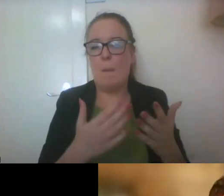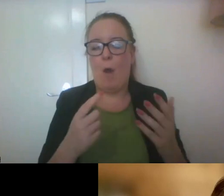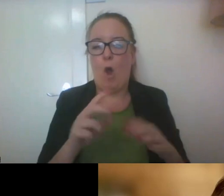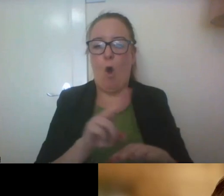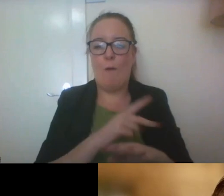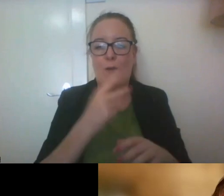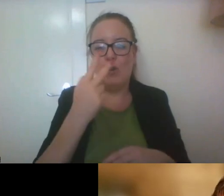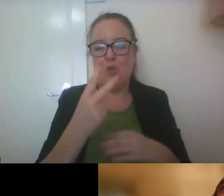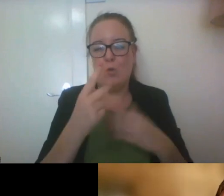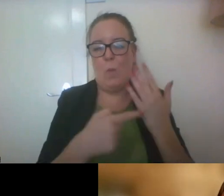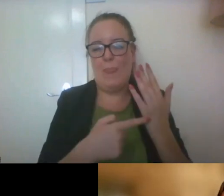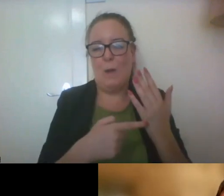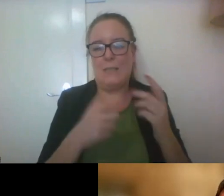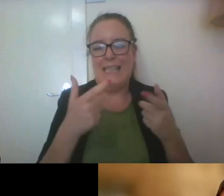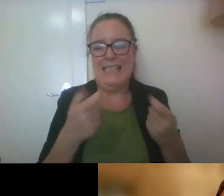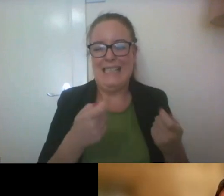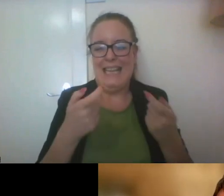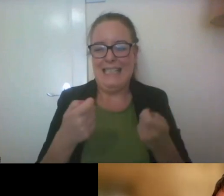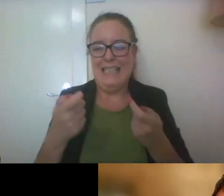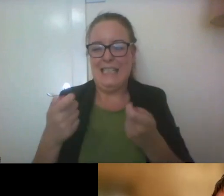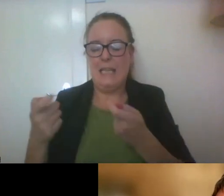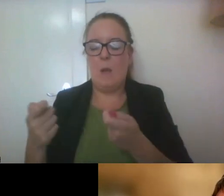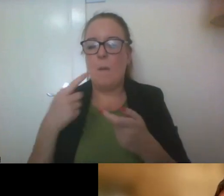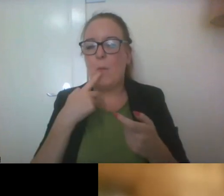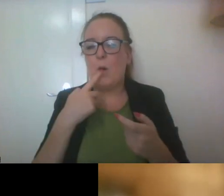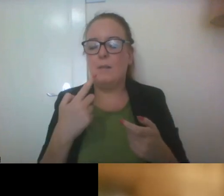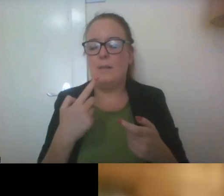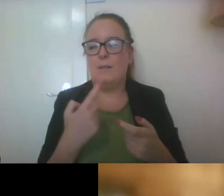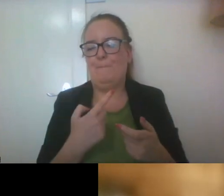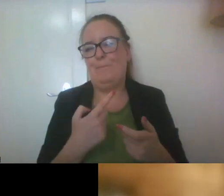but the majority of our venues – I'm being very general here –